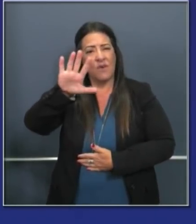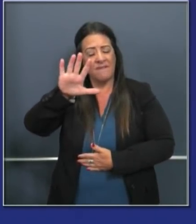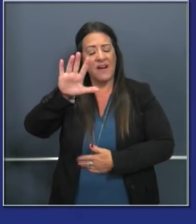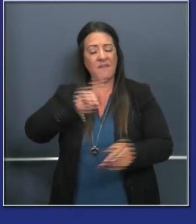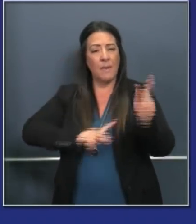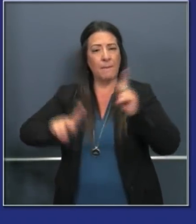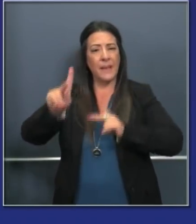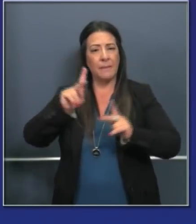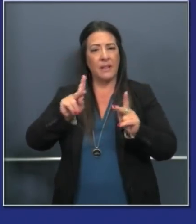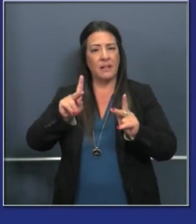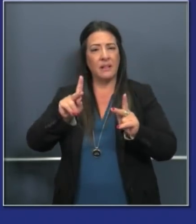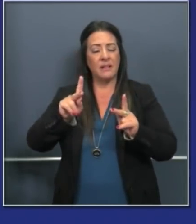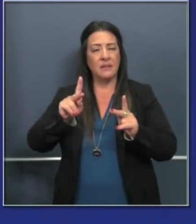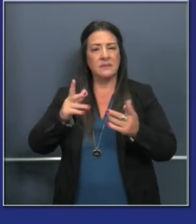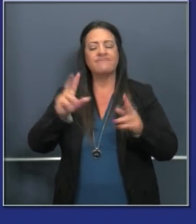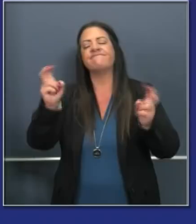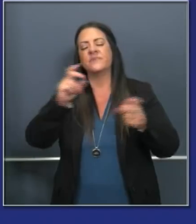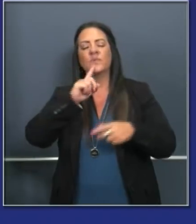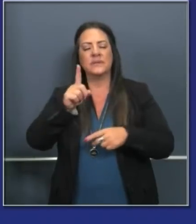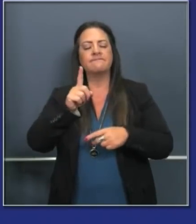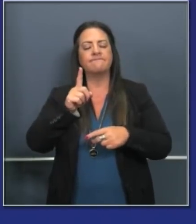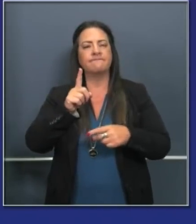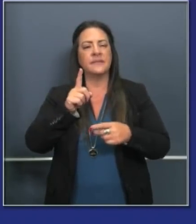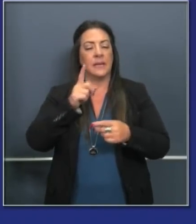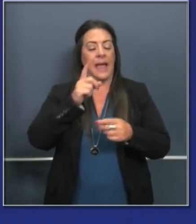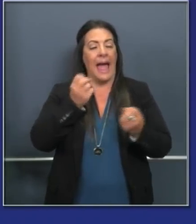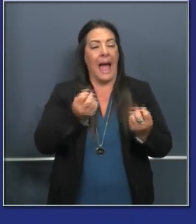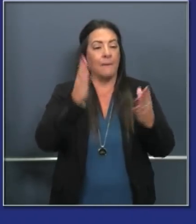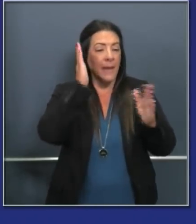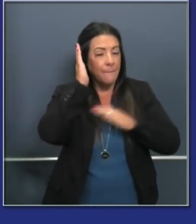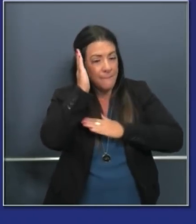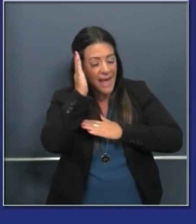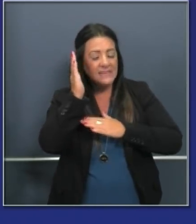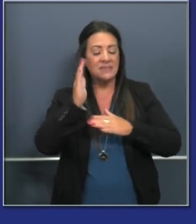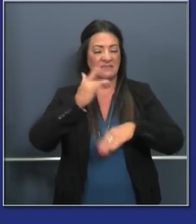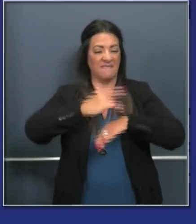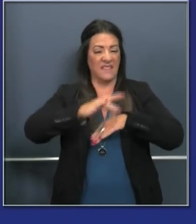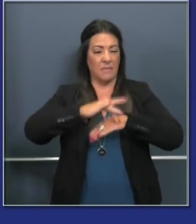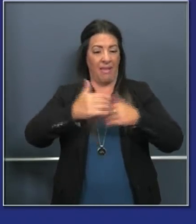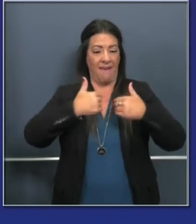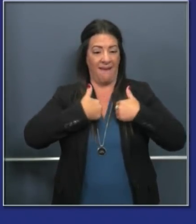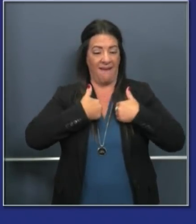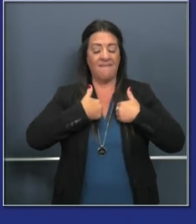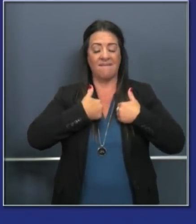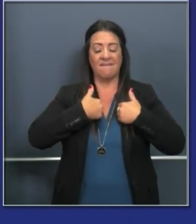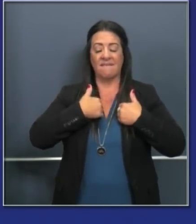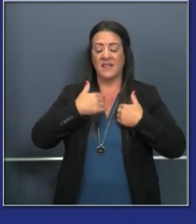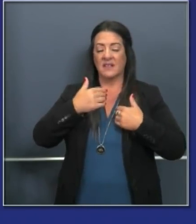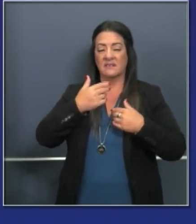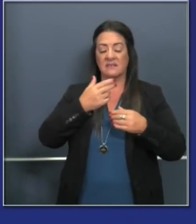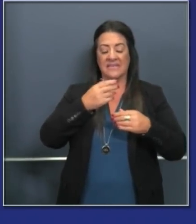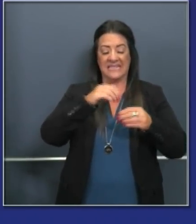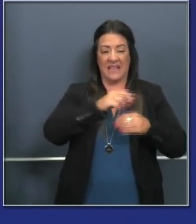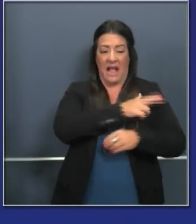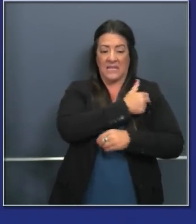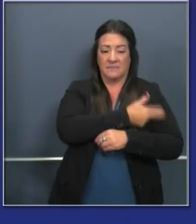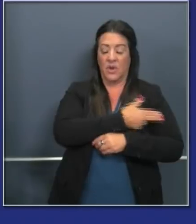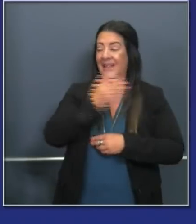HOSPITALIZATIONS AS YOU CAN SEE FROM THIS CHART. SOME 52,700 AND 45 SURGE BEDS HAVE